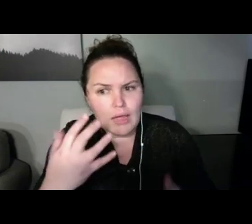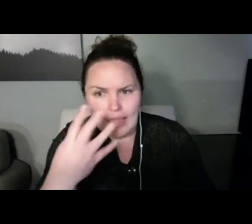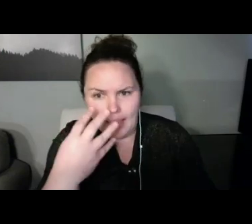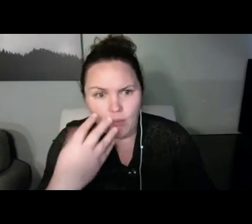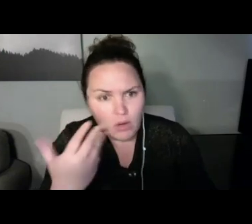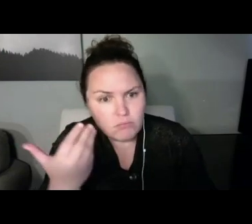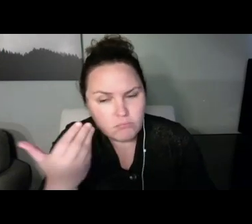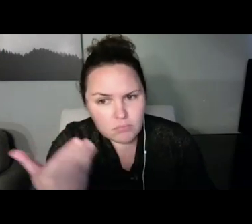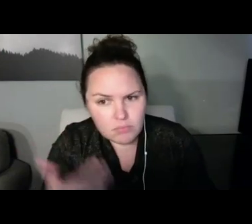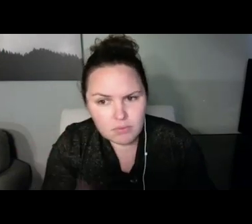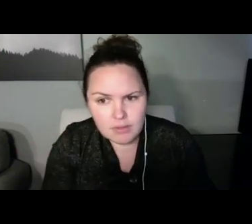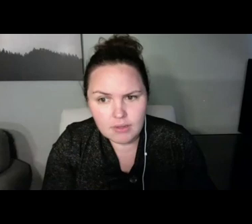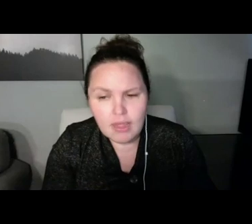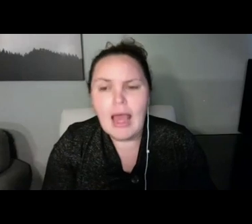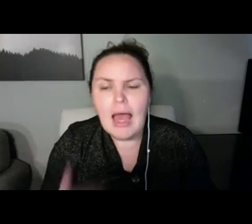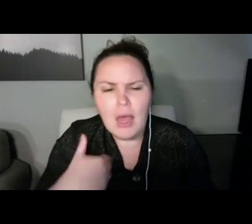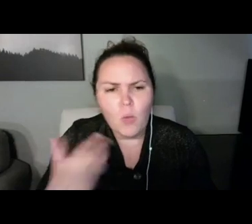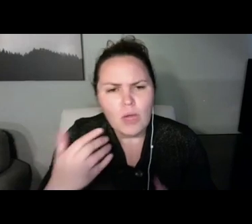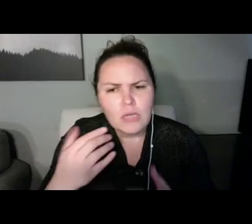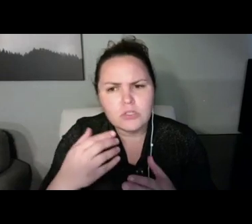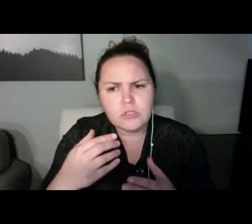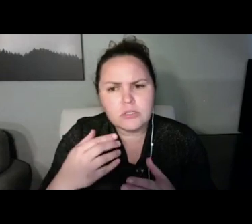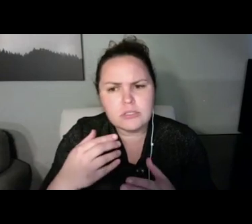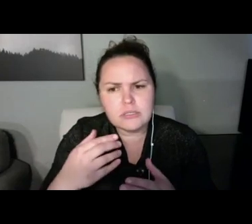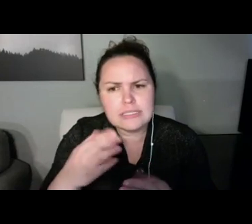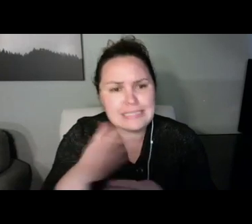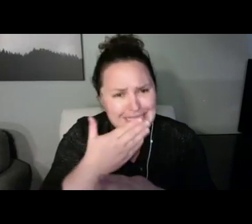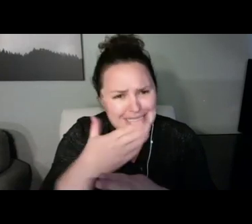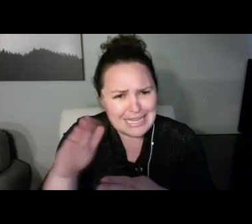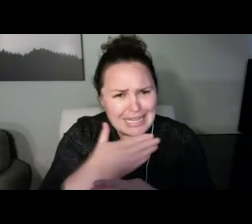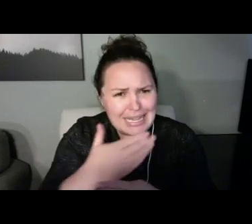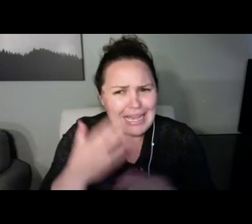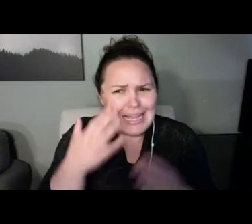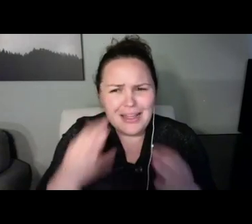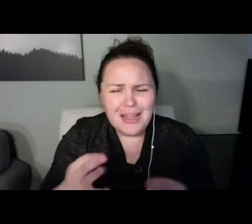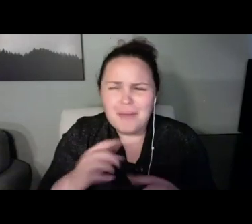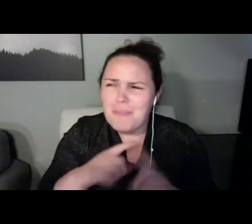I was going to sing, but I decided I couldn't find a song.